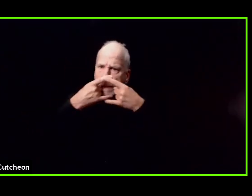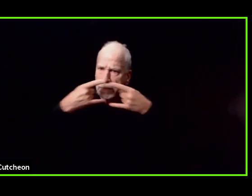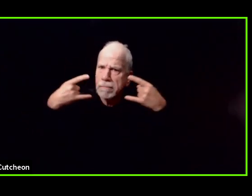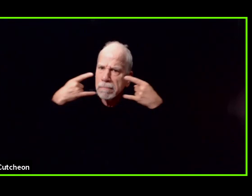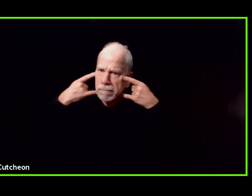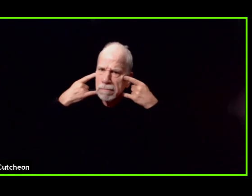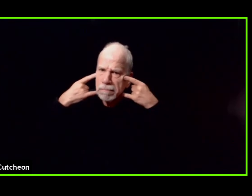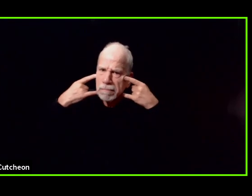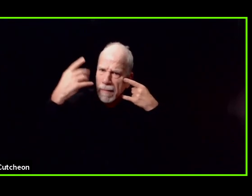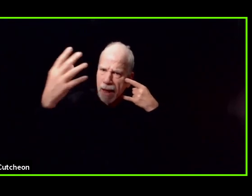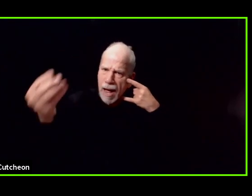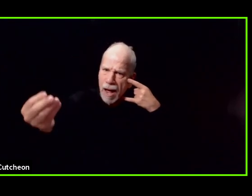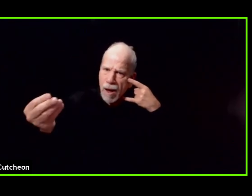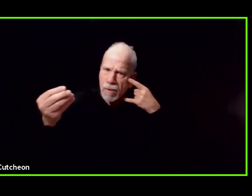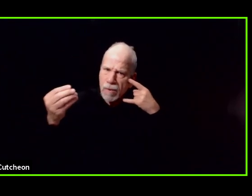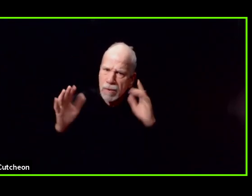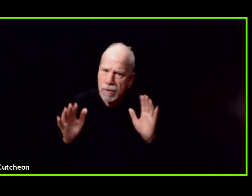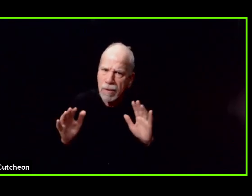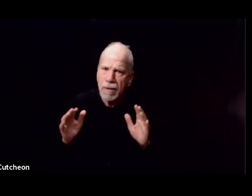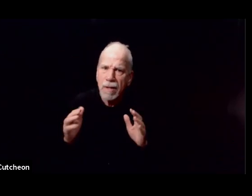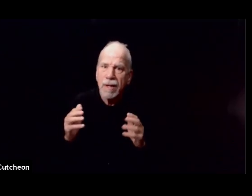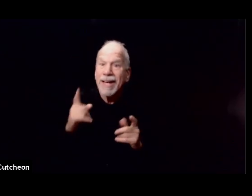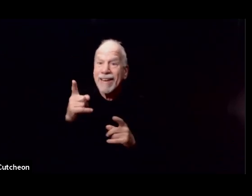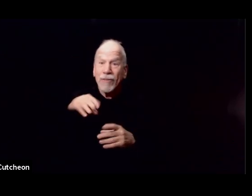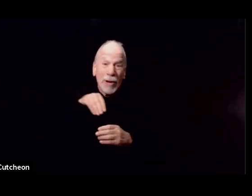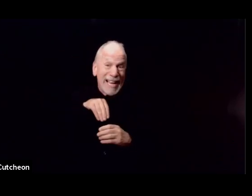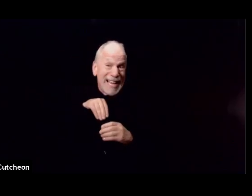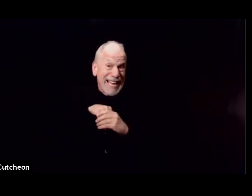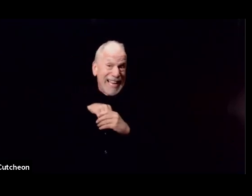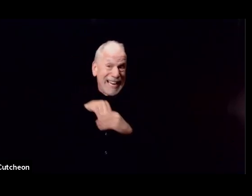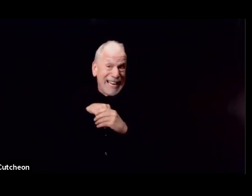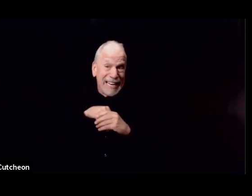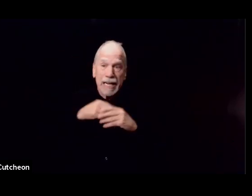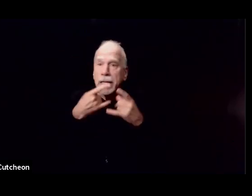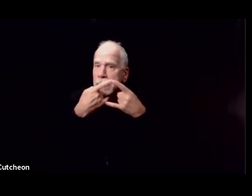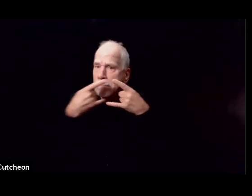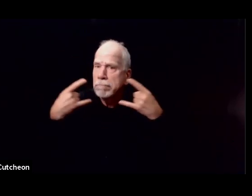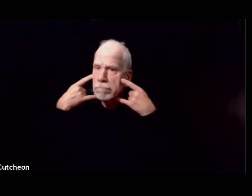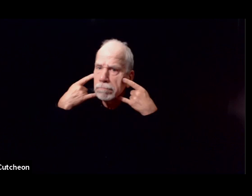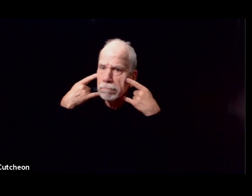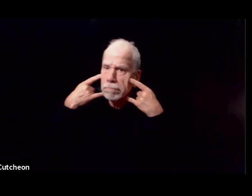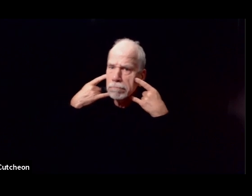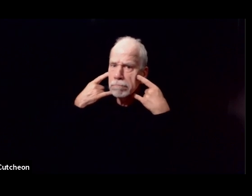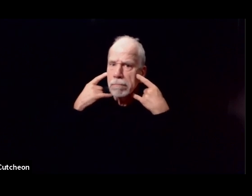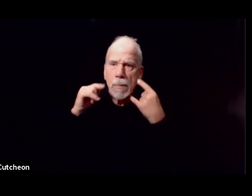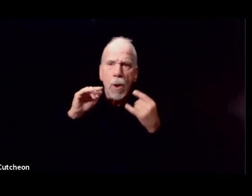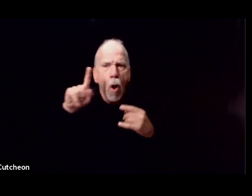distancing is critically important as is the wearing of masks and for young adults remember